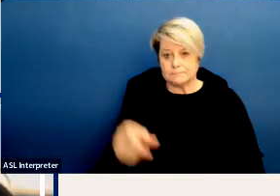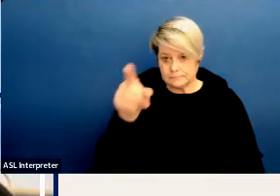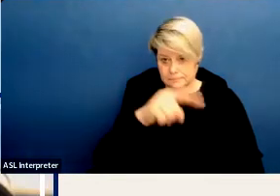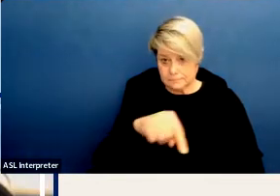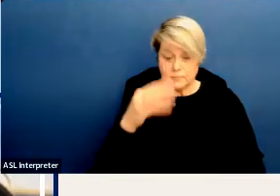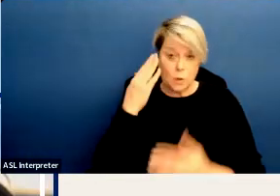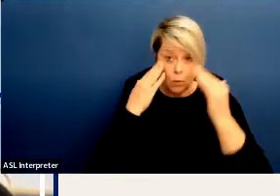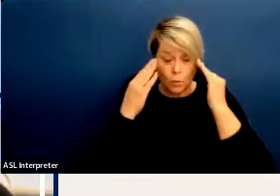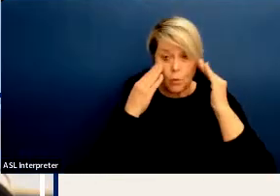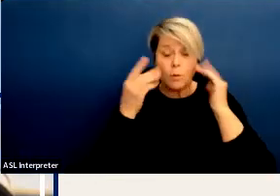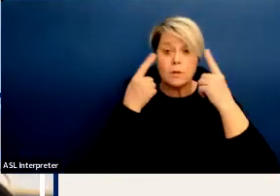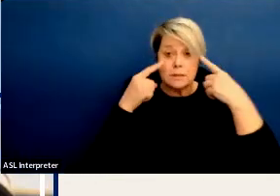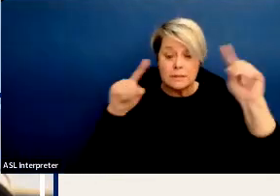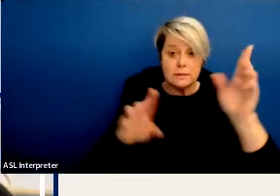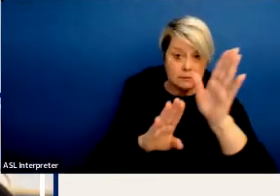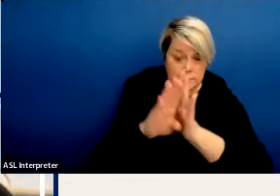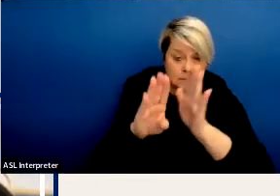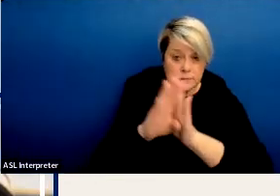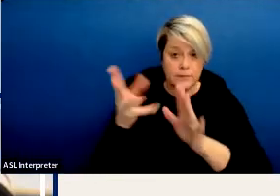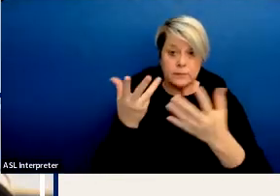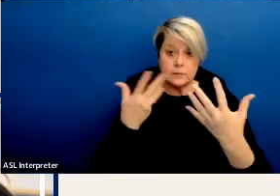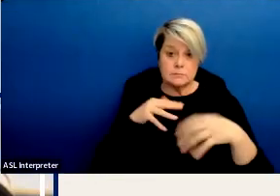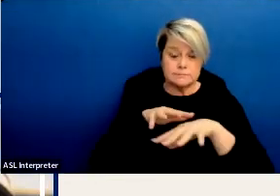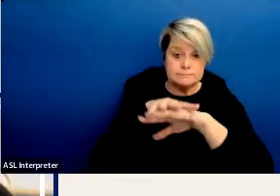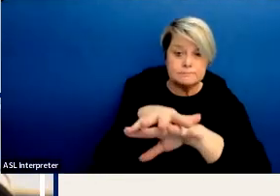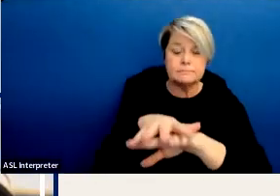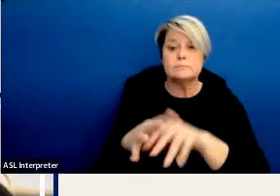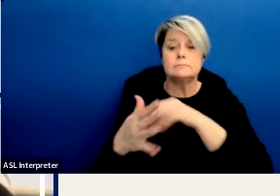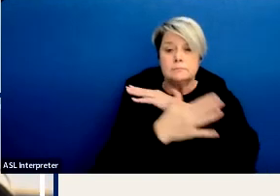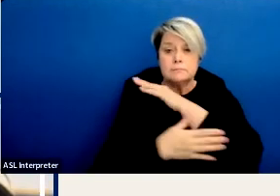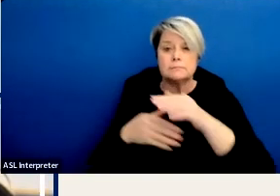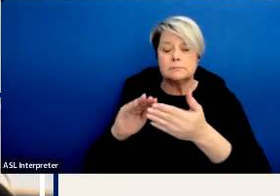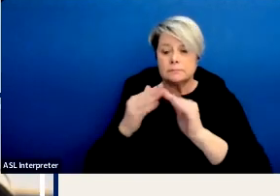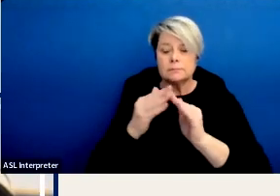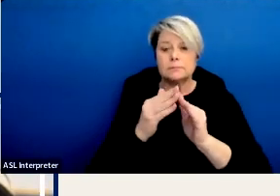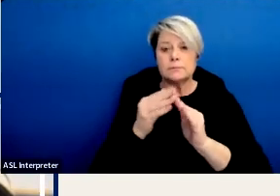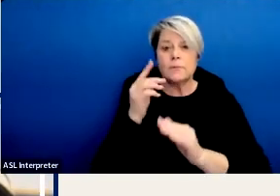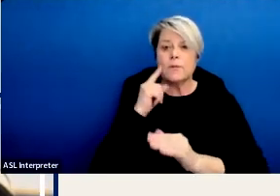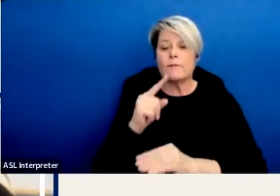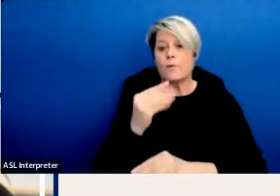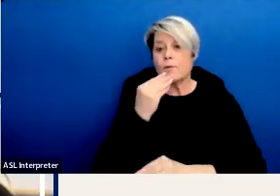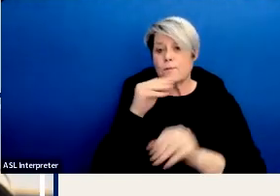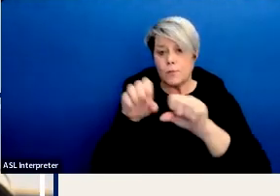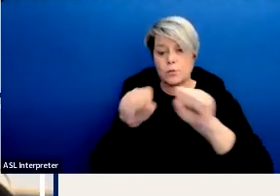all of our community members. As I am sure you are aware, the successful development and integration of